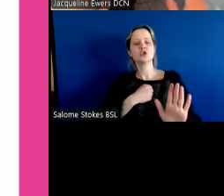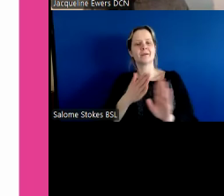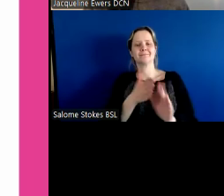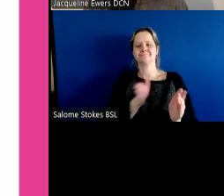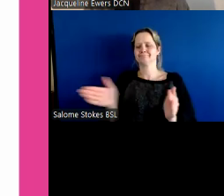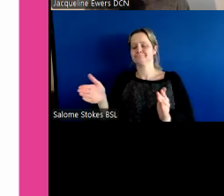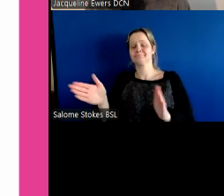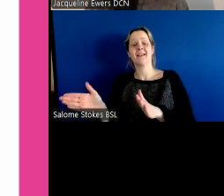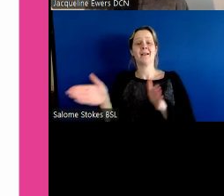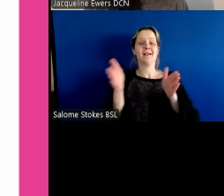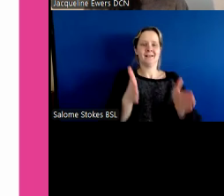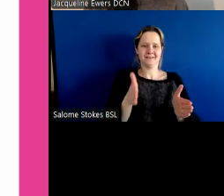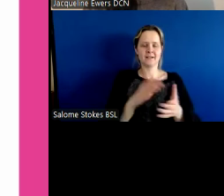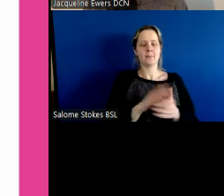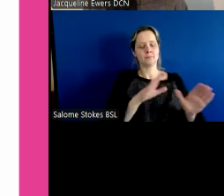Moving on to inactive contacts.